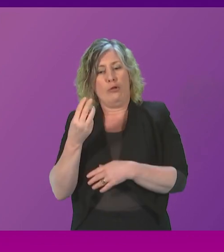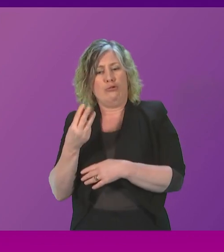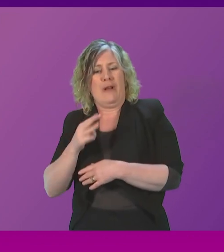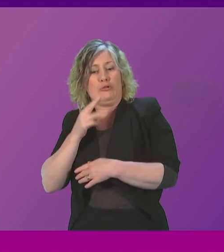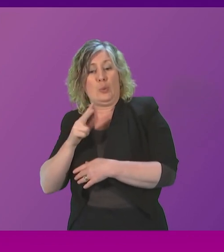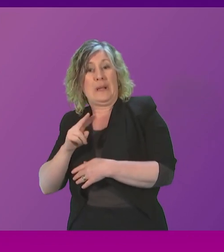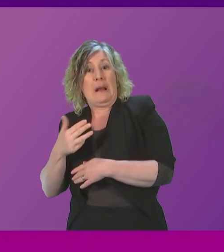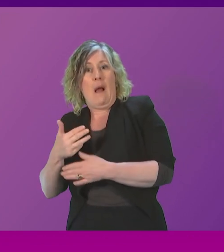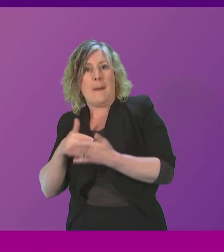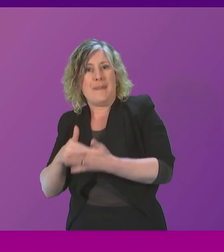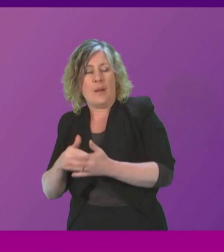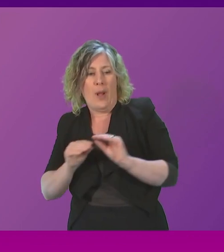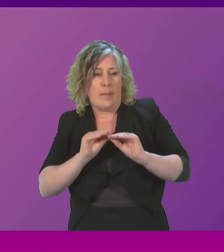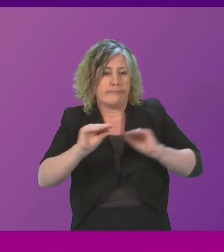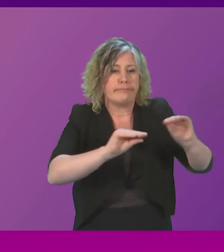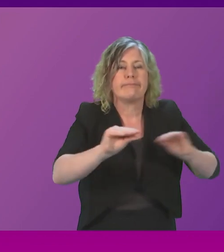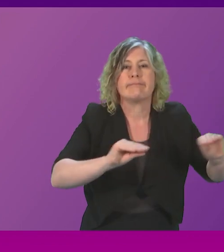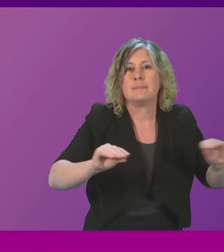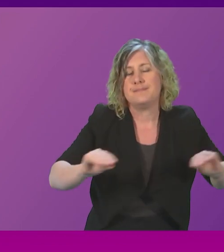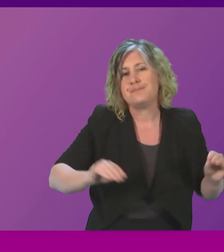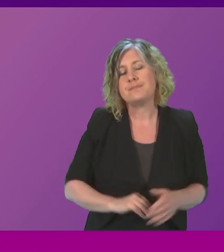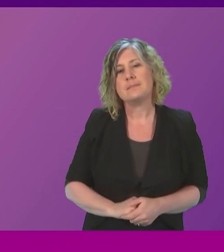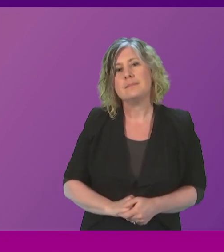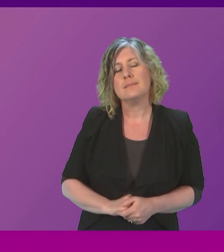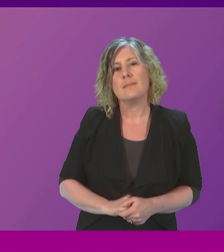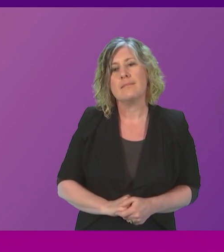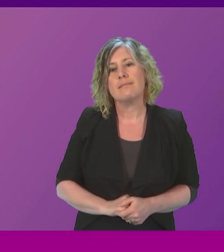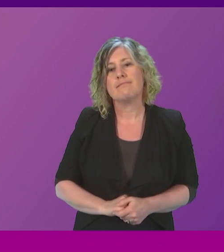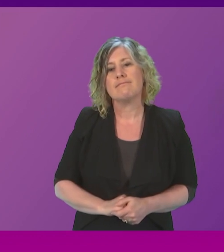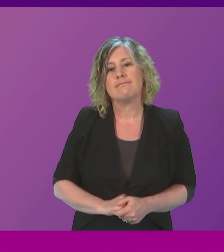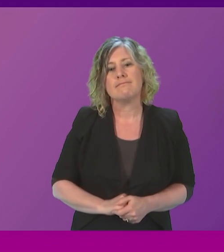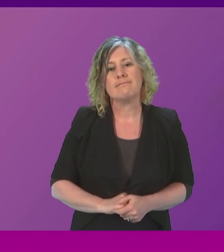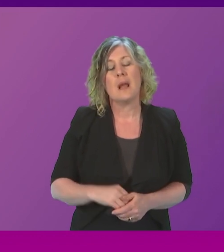I take this opportunity welcome to welcome the new First Minister to his seat.